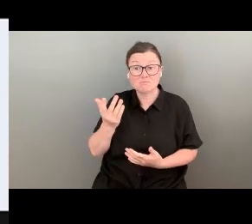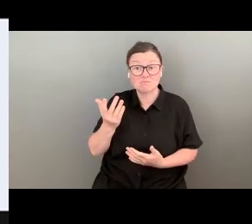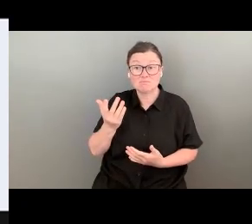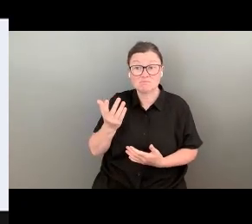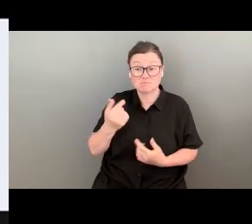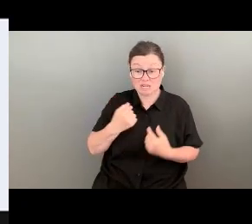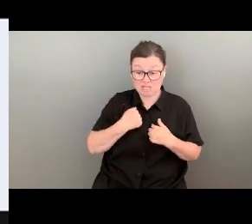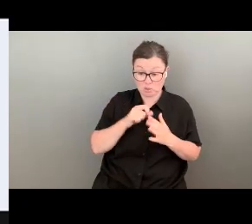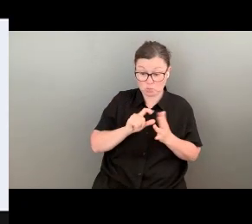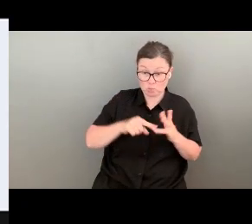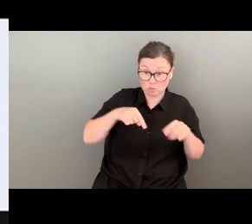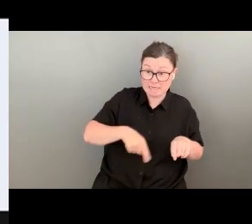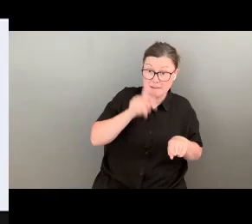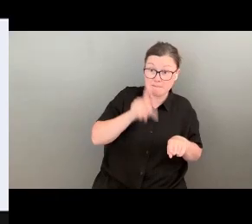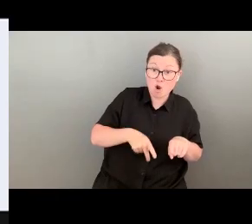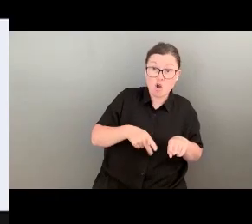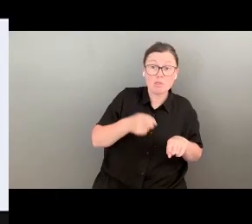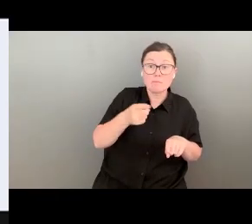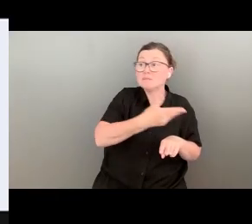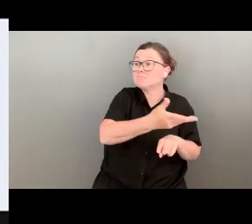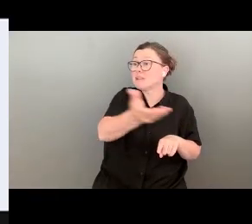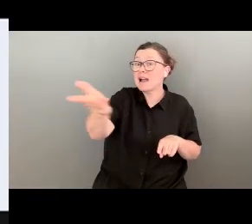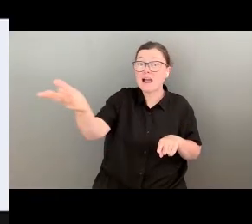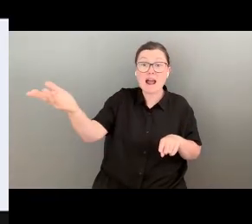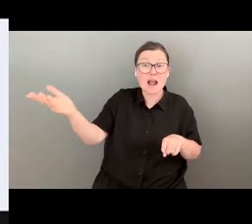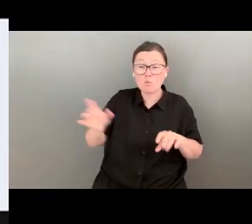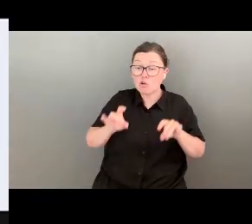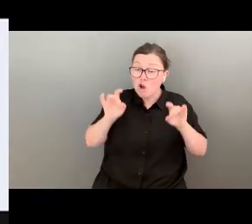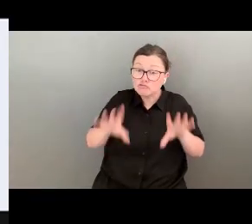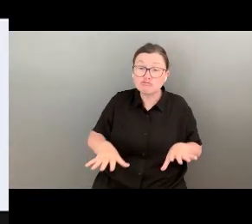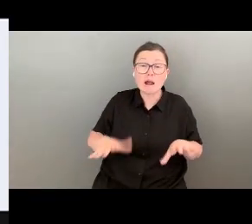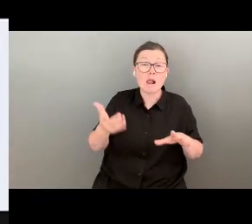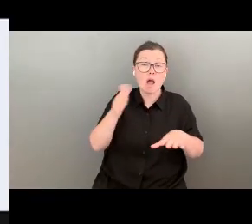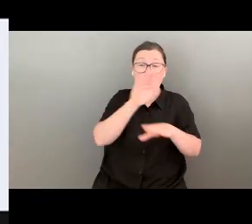Word of warning though my experience of almond croissants in Paris was pretty dismal.